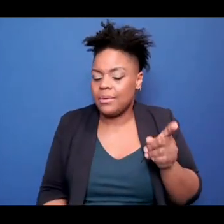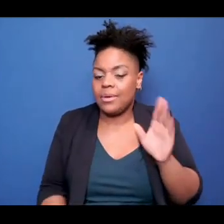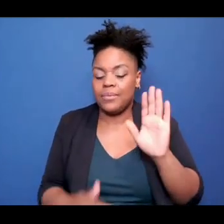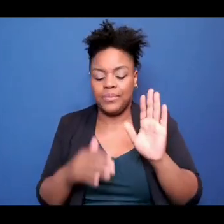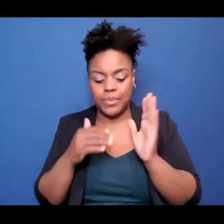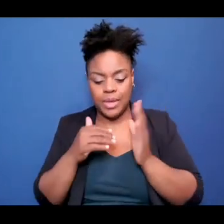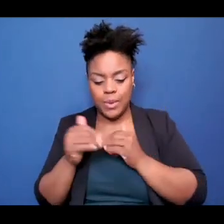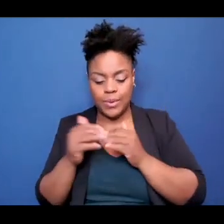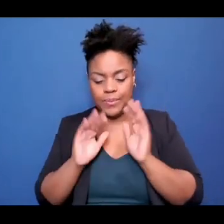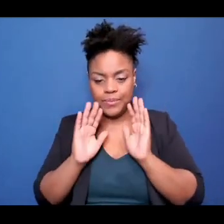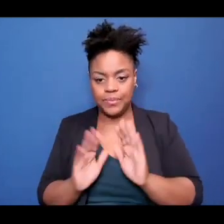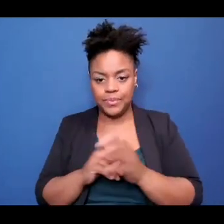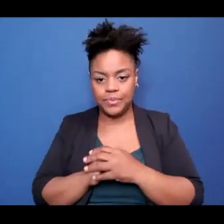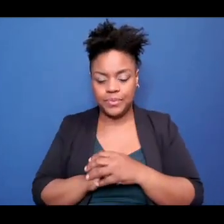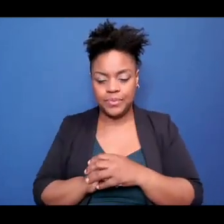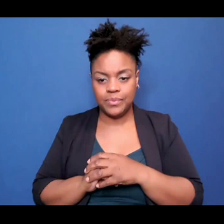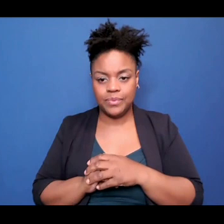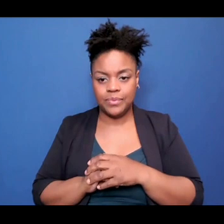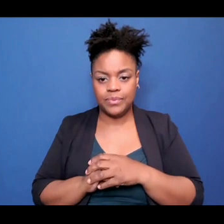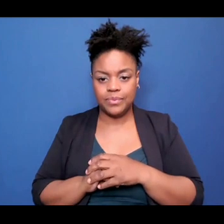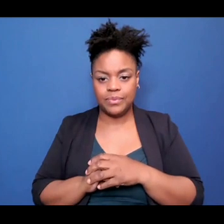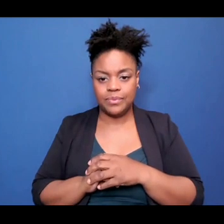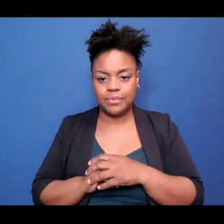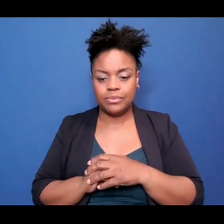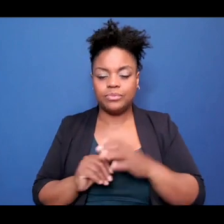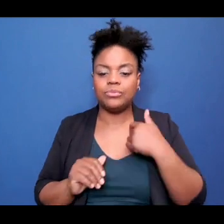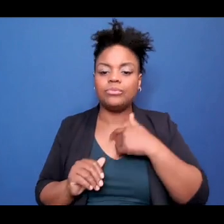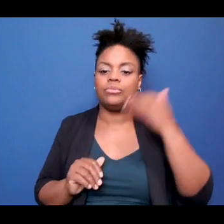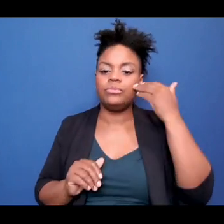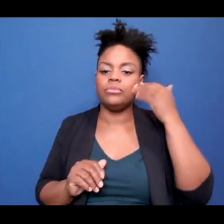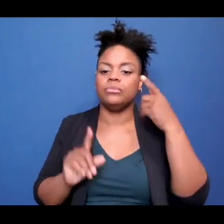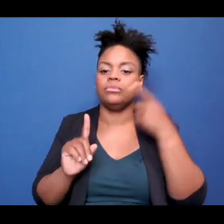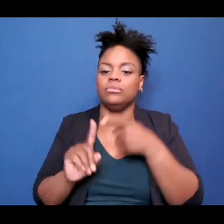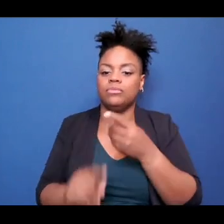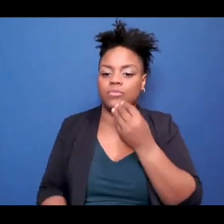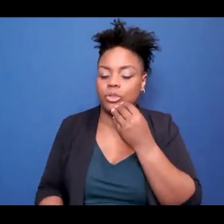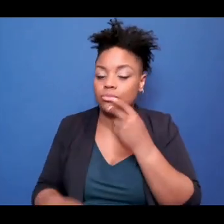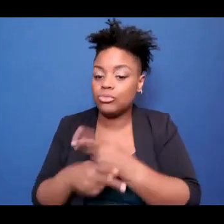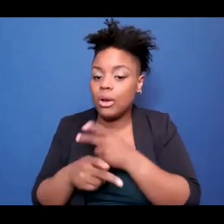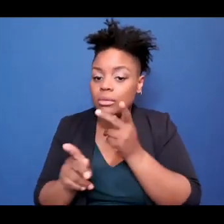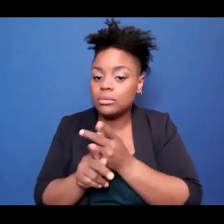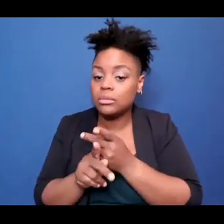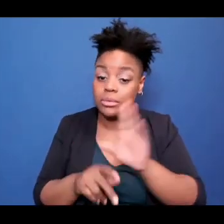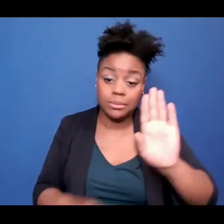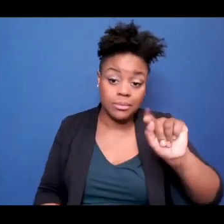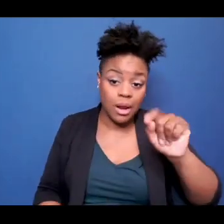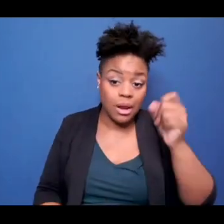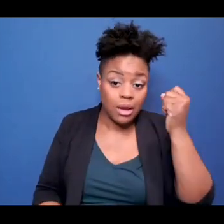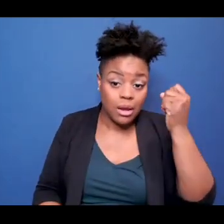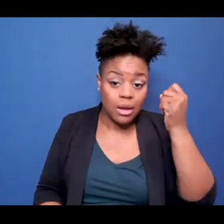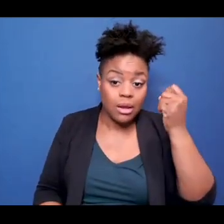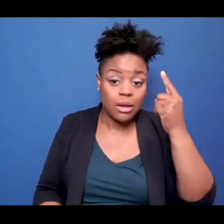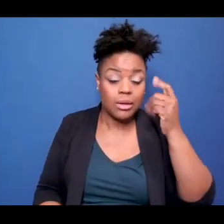SO IN ANY CASE, SO WE ALL KNOW ABOUT THE FOOD, THE FOOD